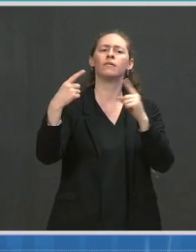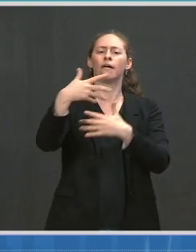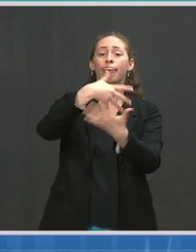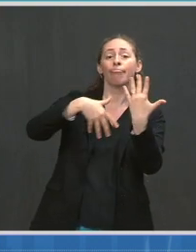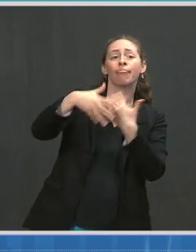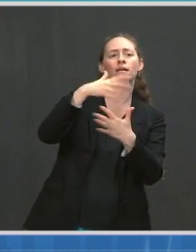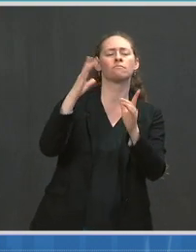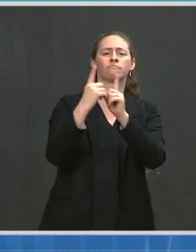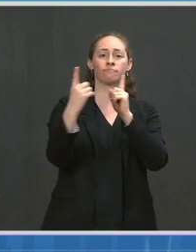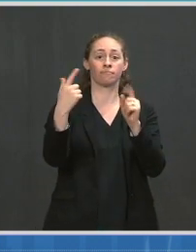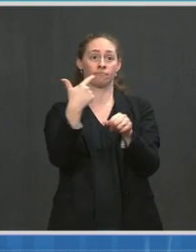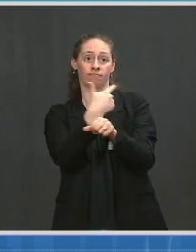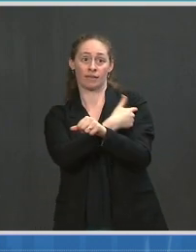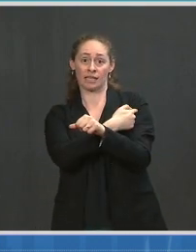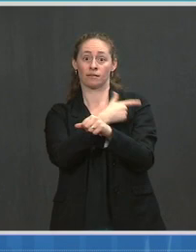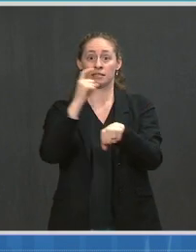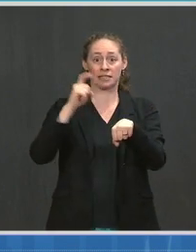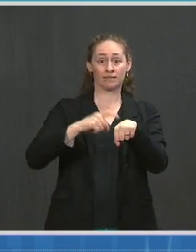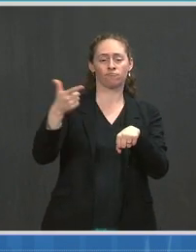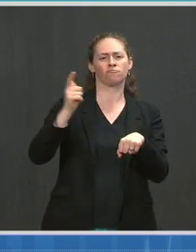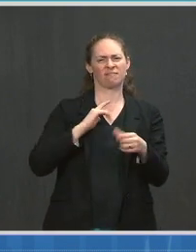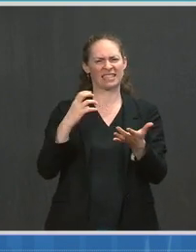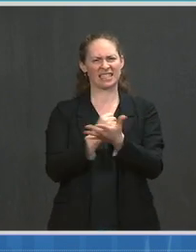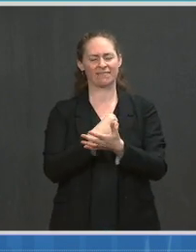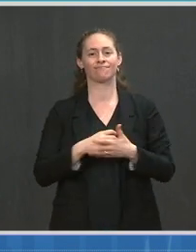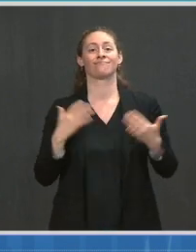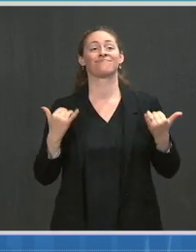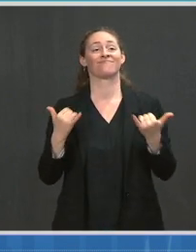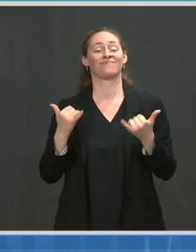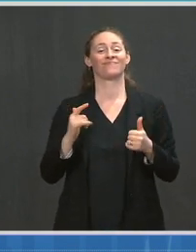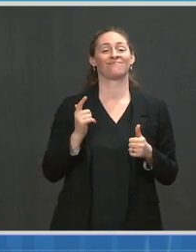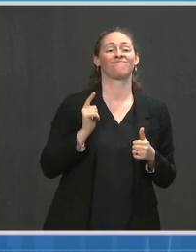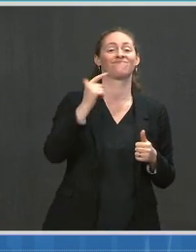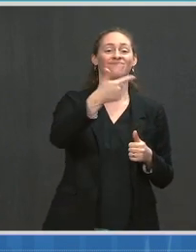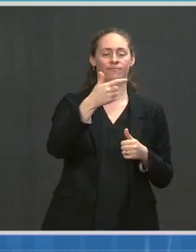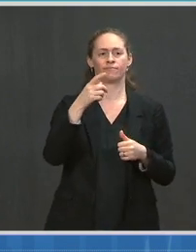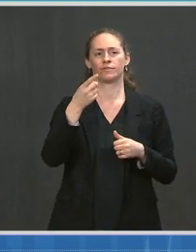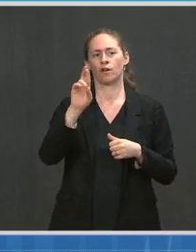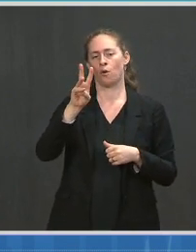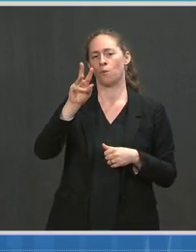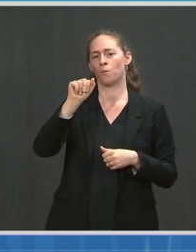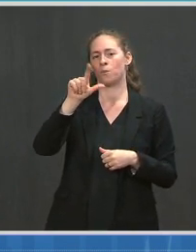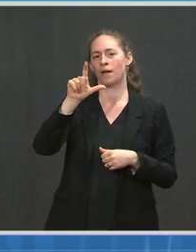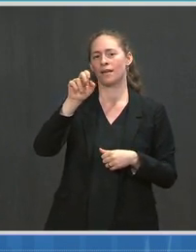Over to Dr. Walensky. Dr. Walensky: Thank you, Jeff. It's a pleasure to be back with you today.